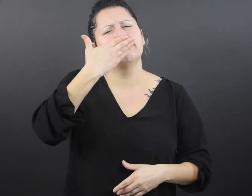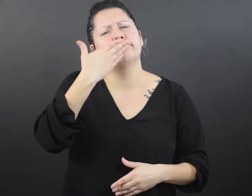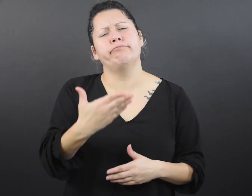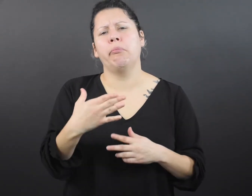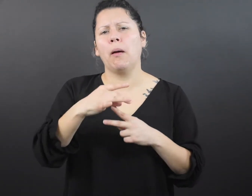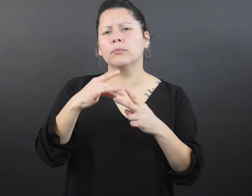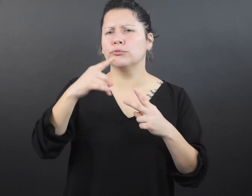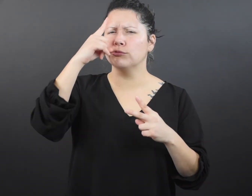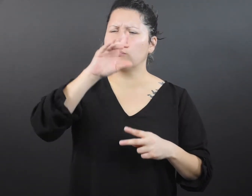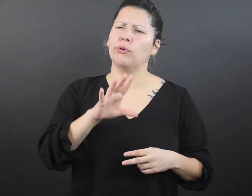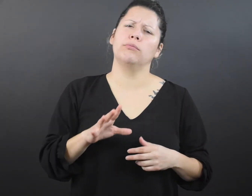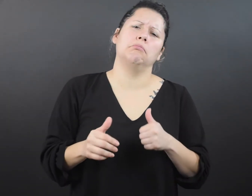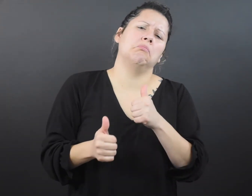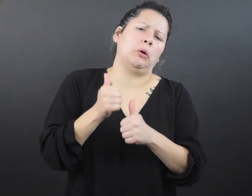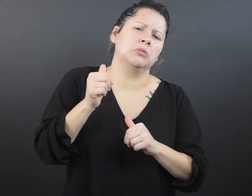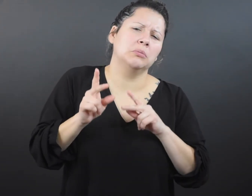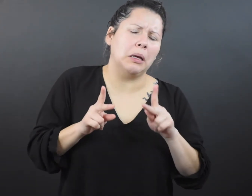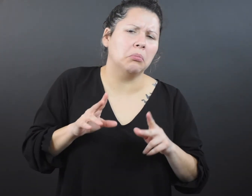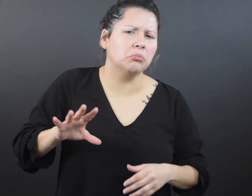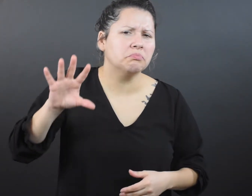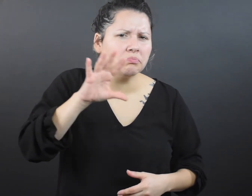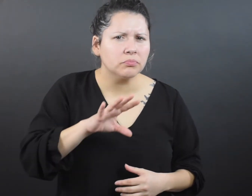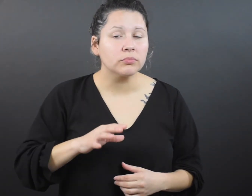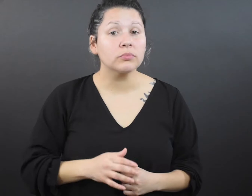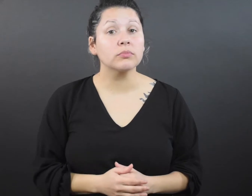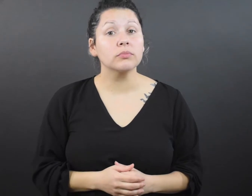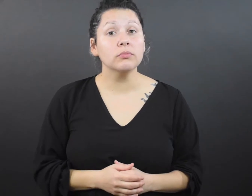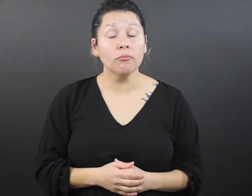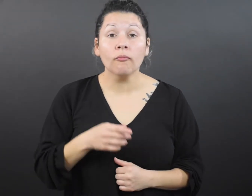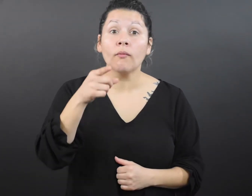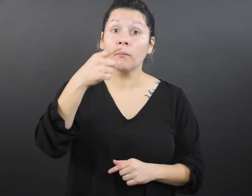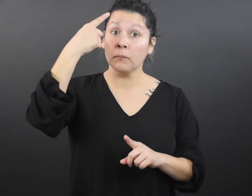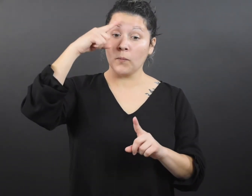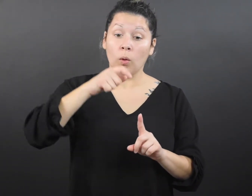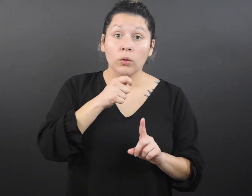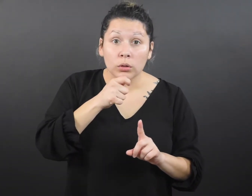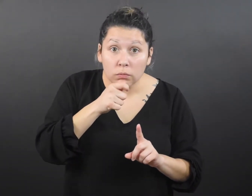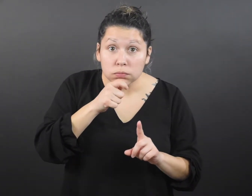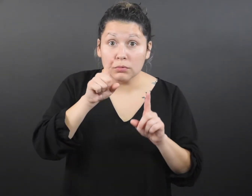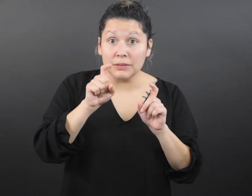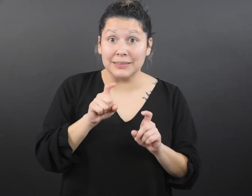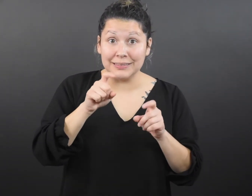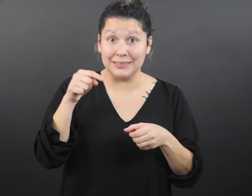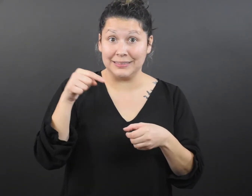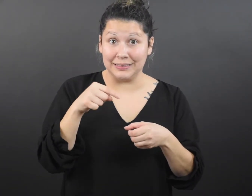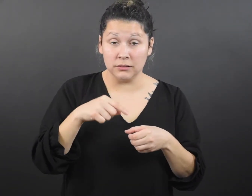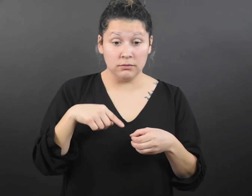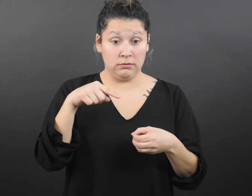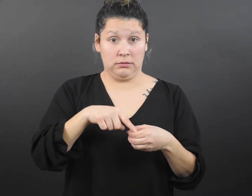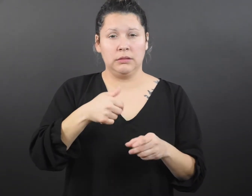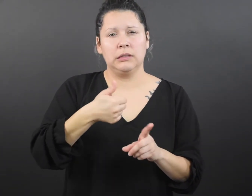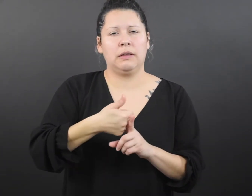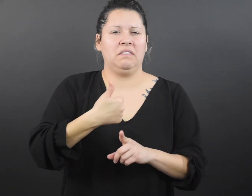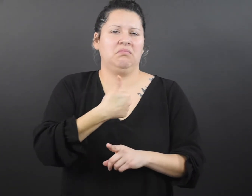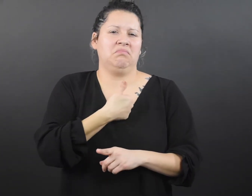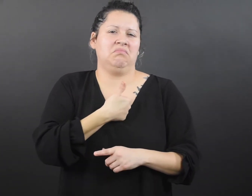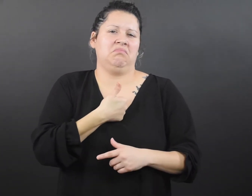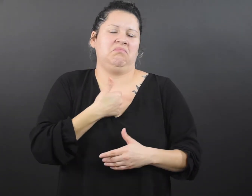and they’re a good option for most people. ○ Saliva test: Saliva tests are self-administered;